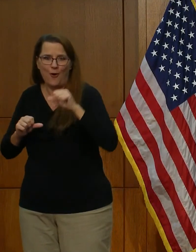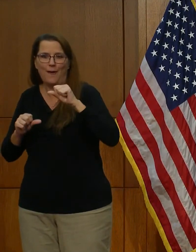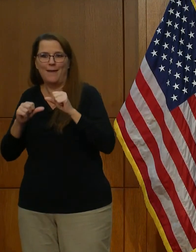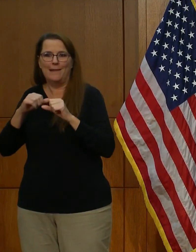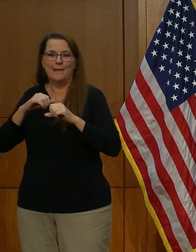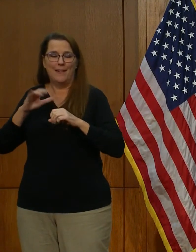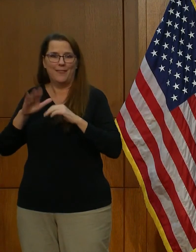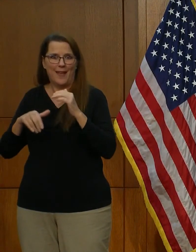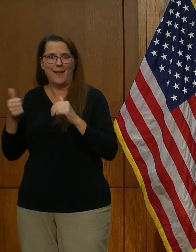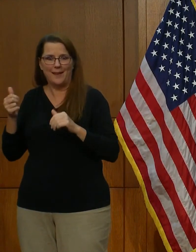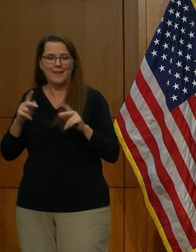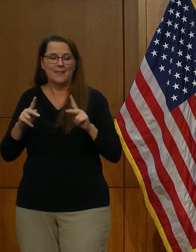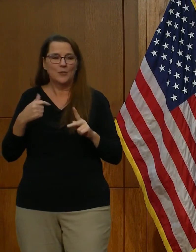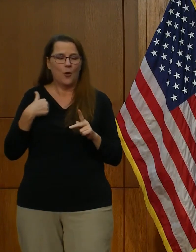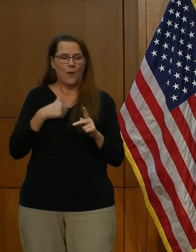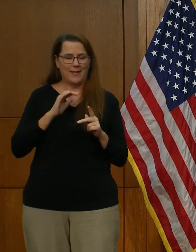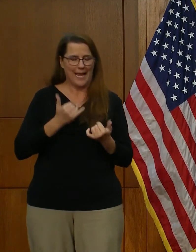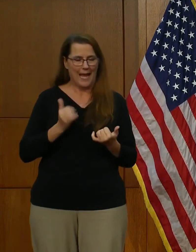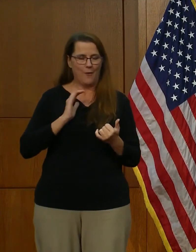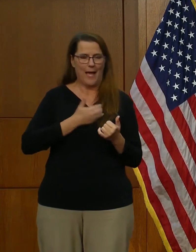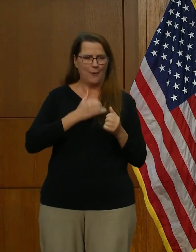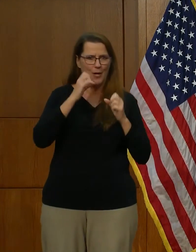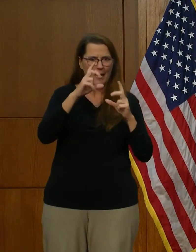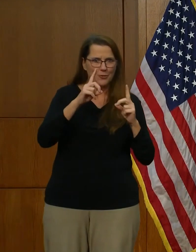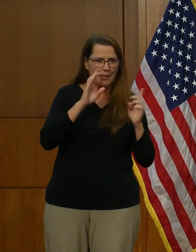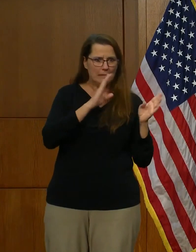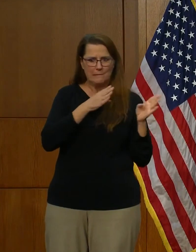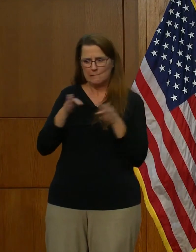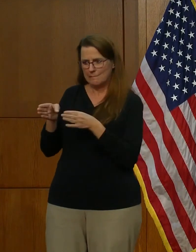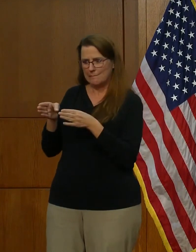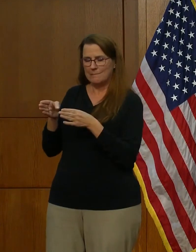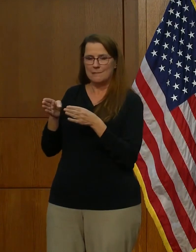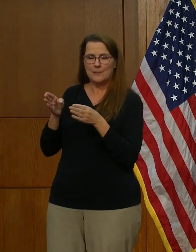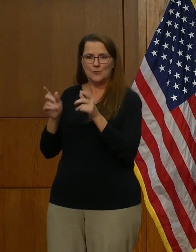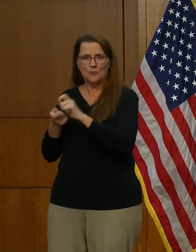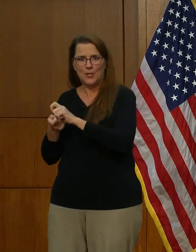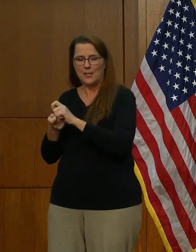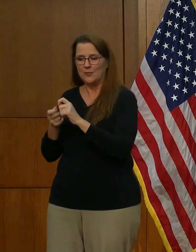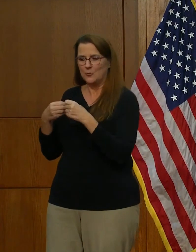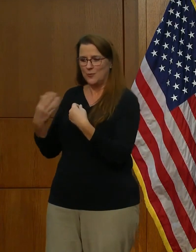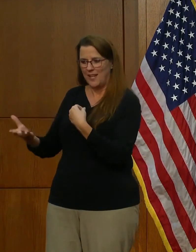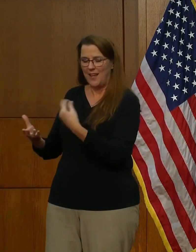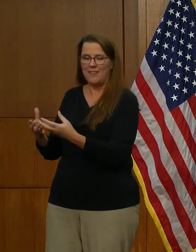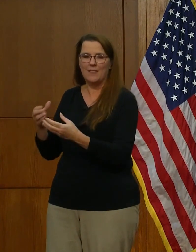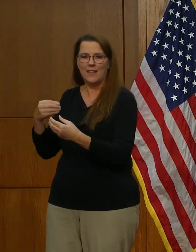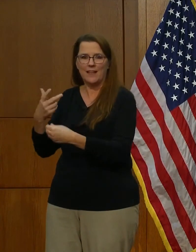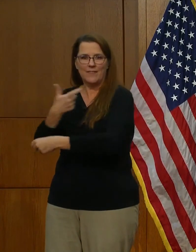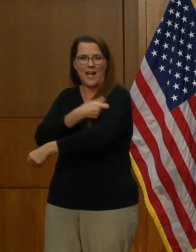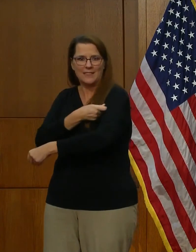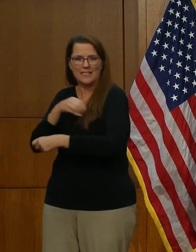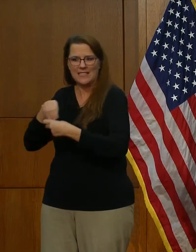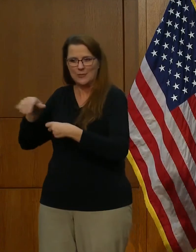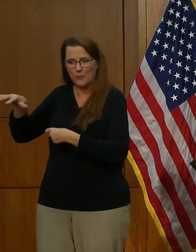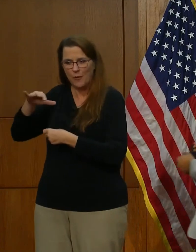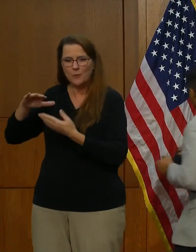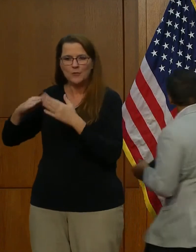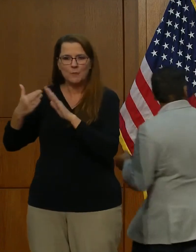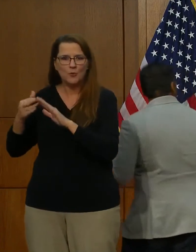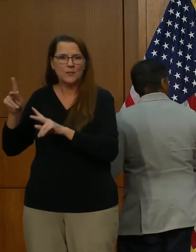REPUBLICANS LIVING IN RURAL AREAS, AND SO WE ARE GONNA HAVE TO CONTINUALLY SHIFT OUR EDUCATION ARE MESSAGING, AND OUR STRATEGY IS TO GET VACCINE